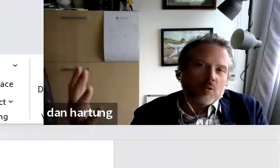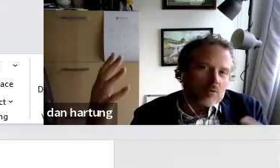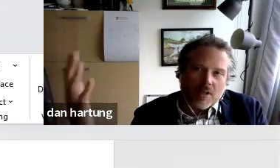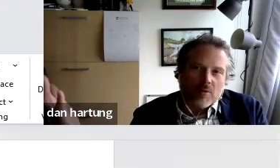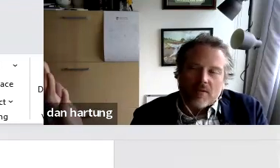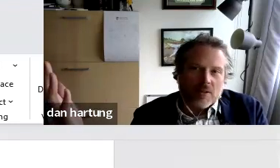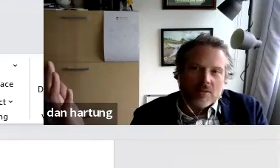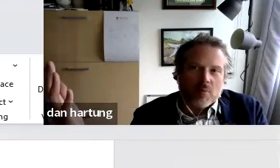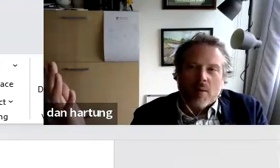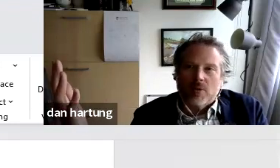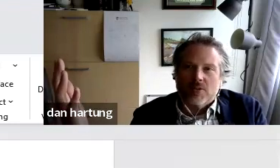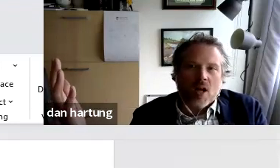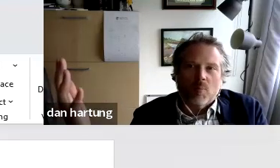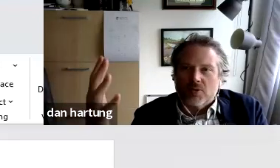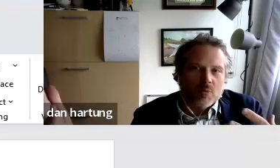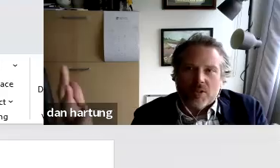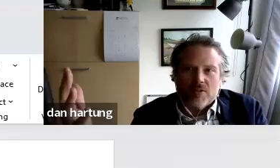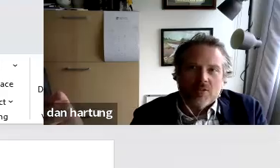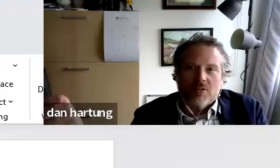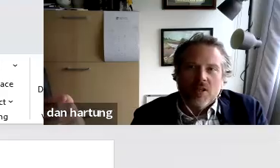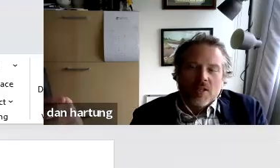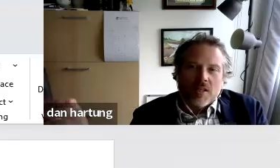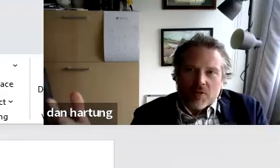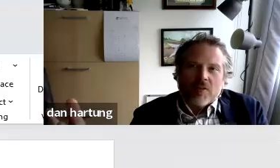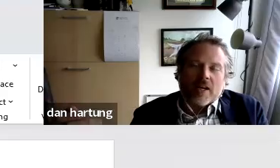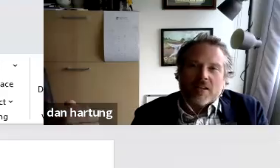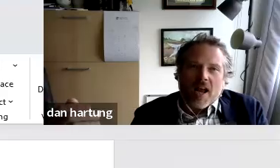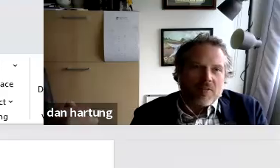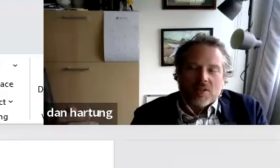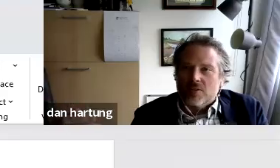least we're then we have like some apples to apples comparisons given the fact that half